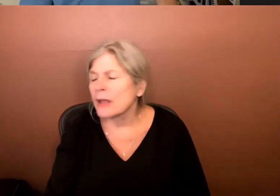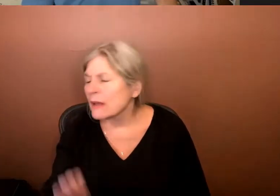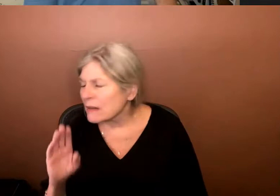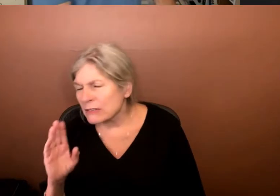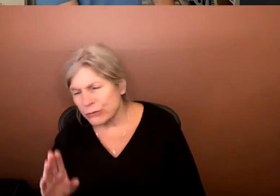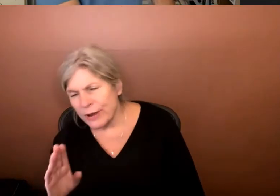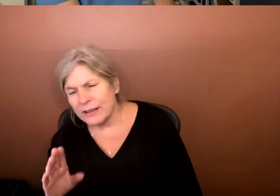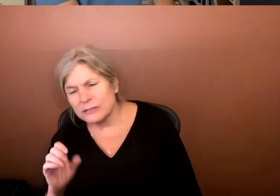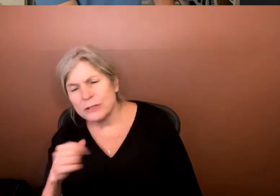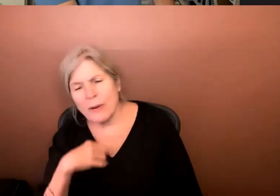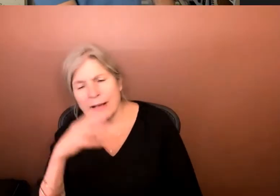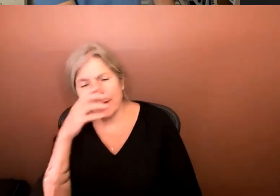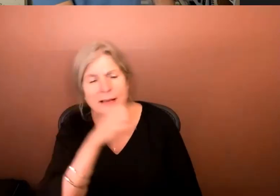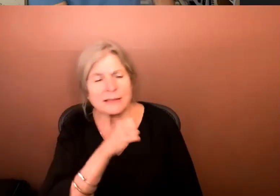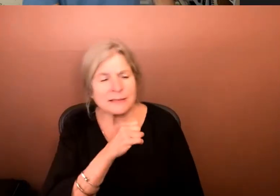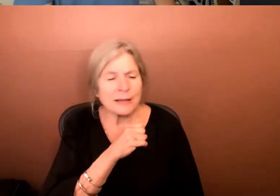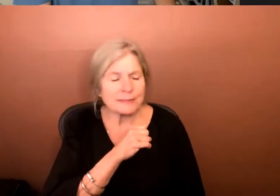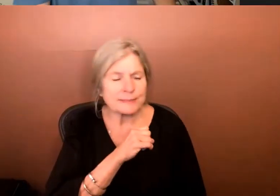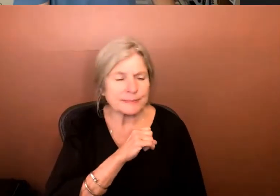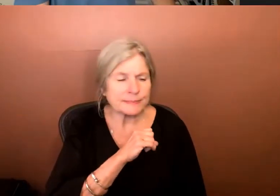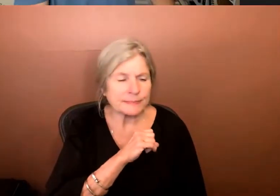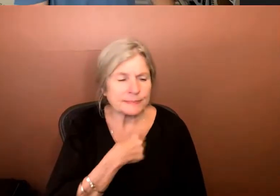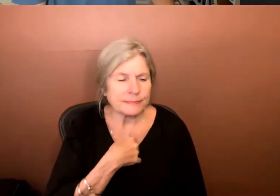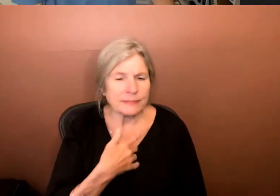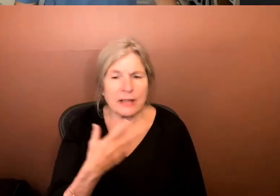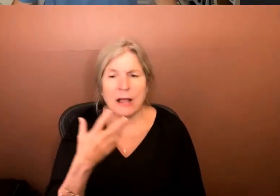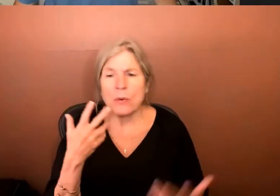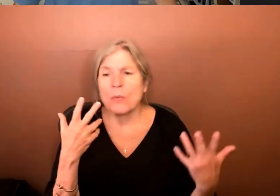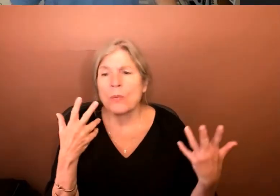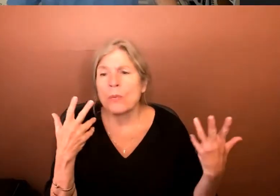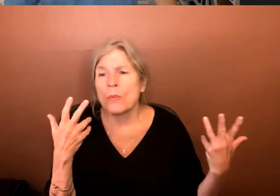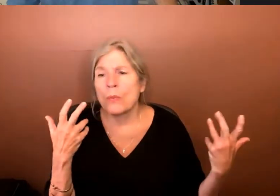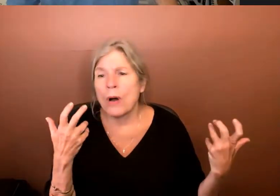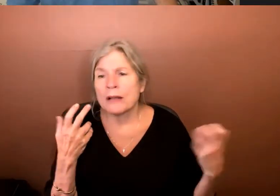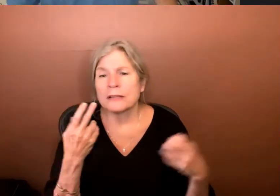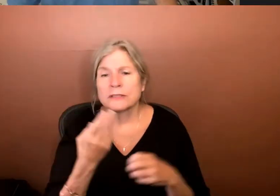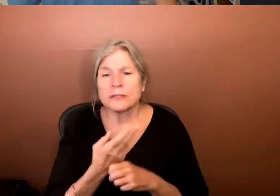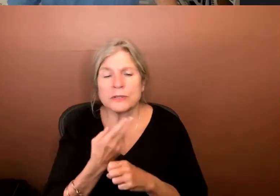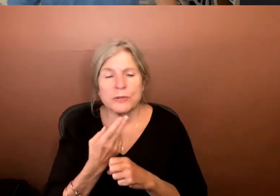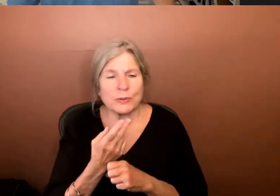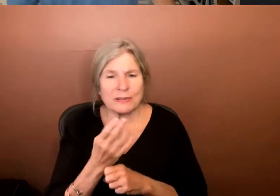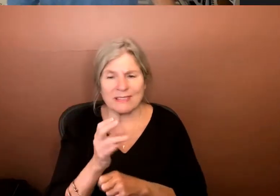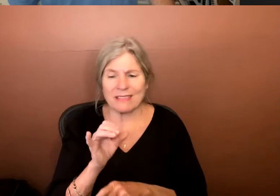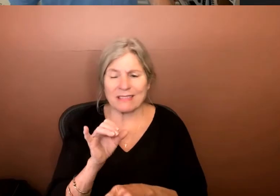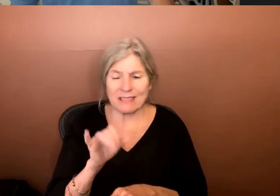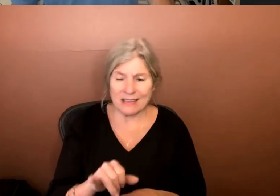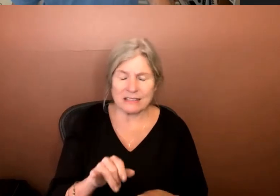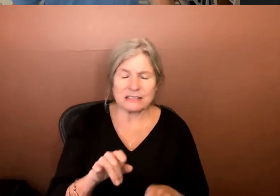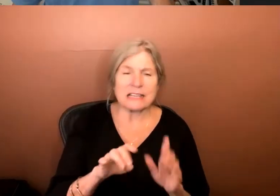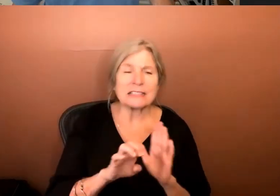so I guess I wanted to use this as an example of sort of